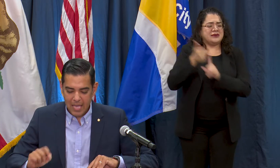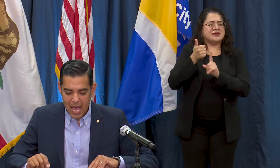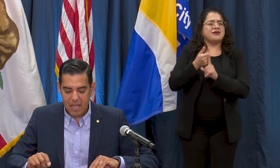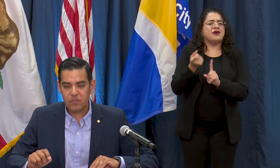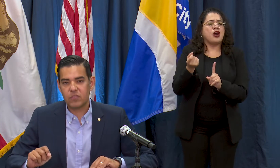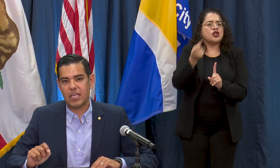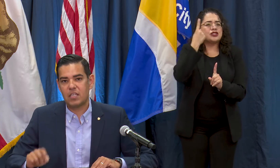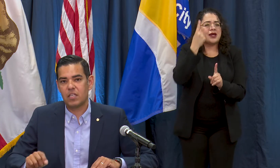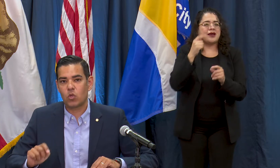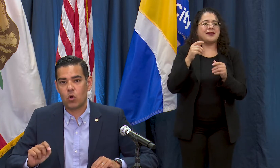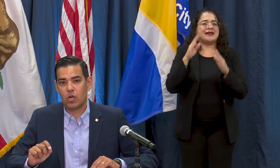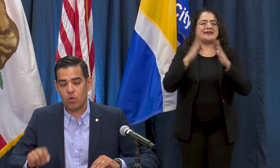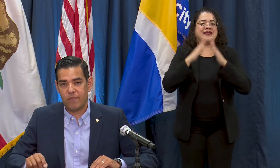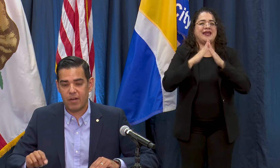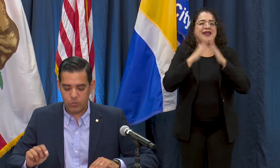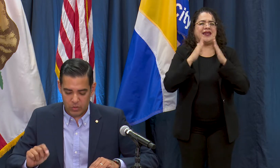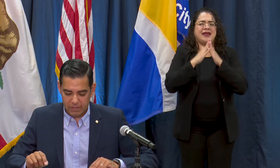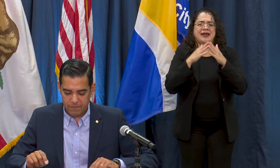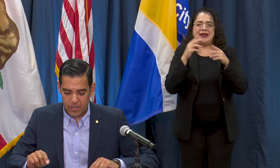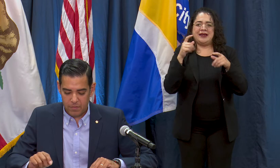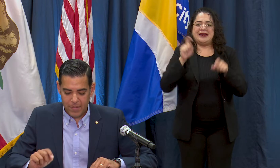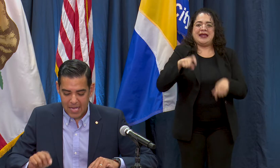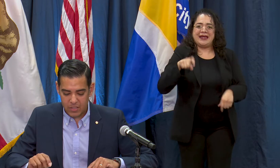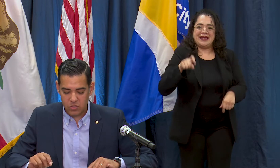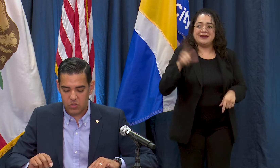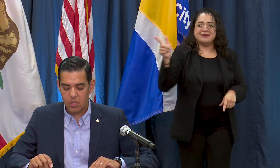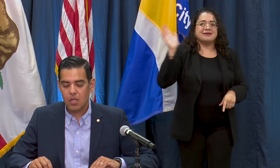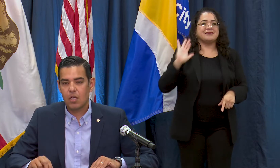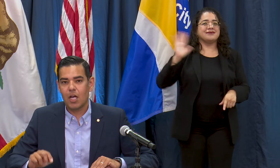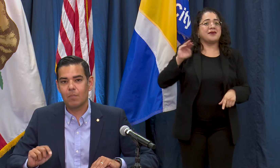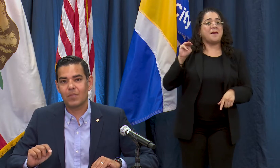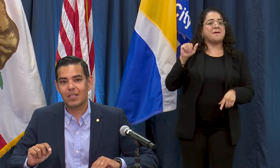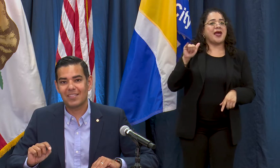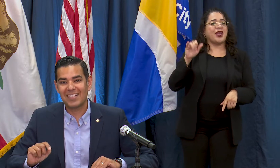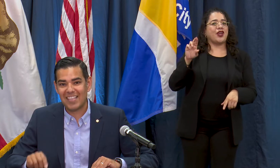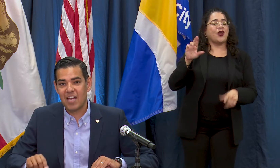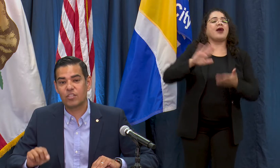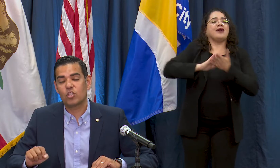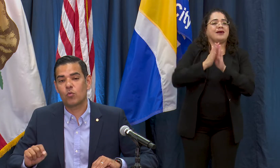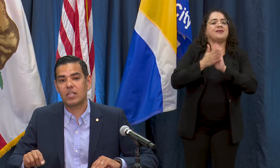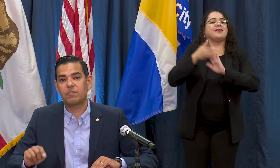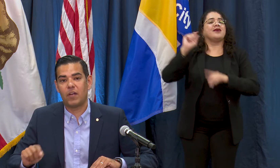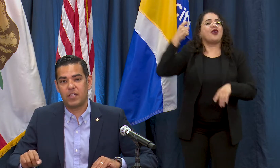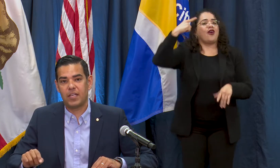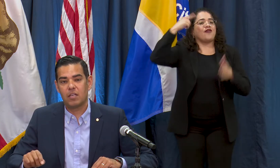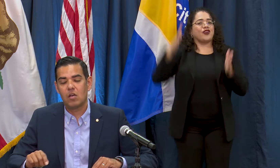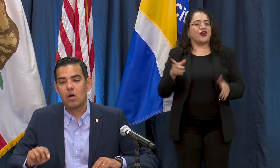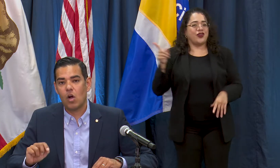has in his coronavirus relief fund package decided to direct funding also